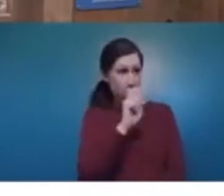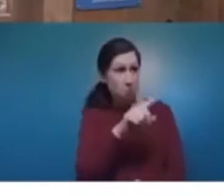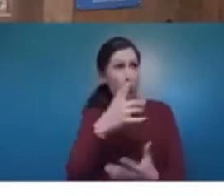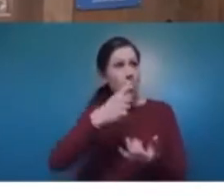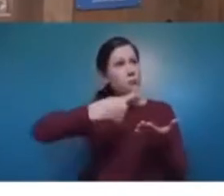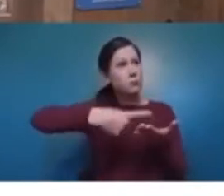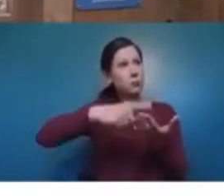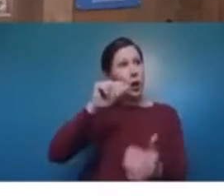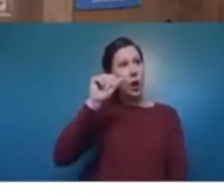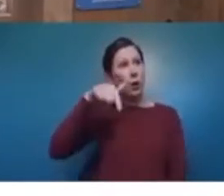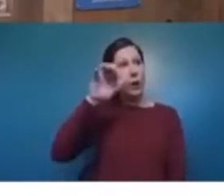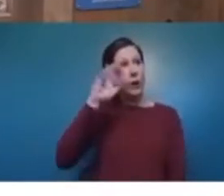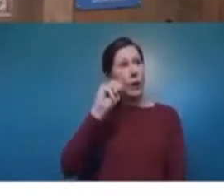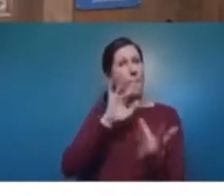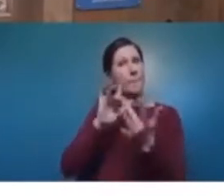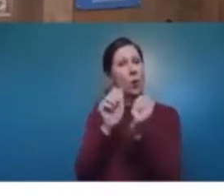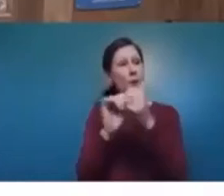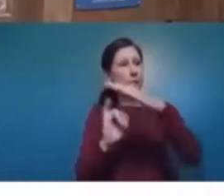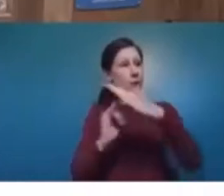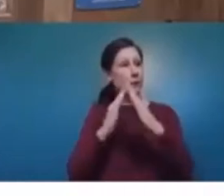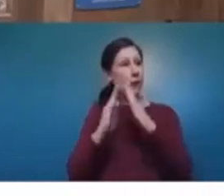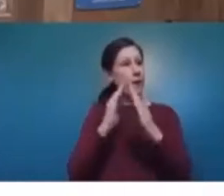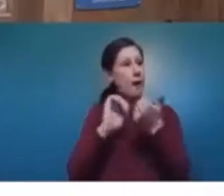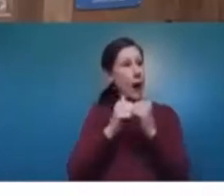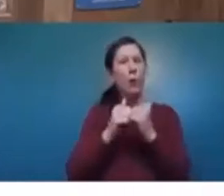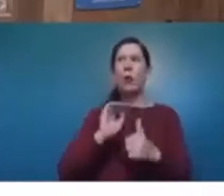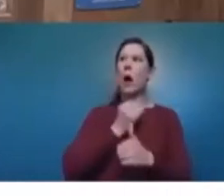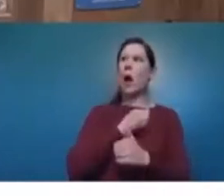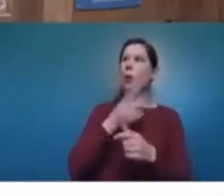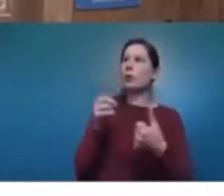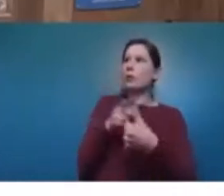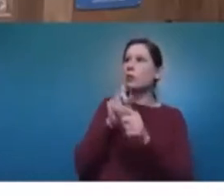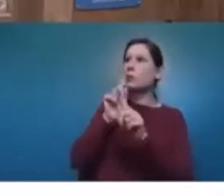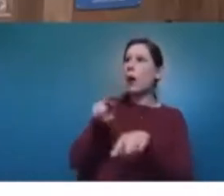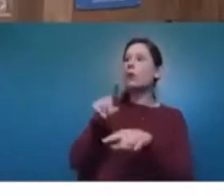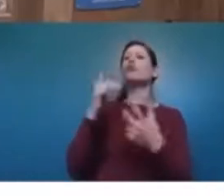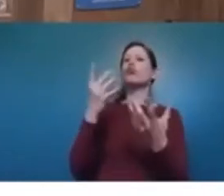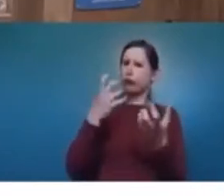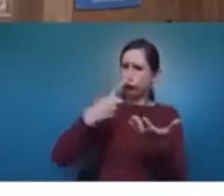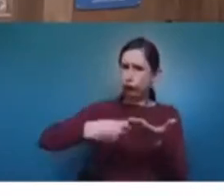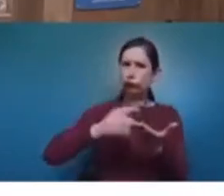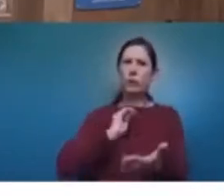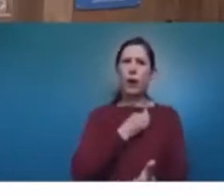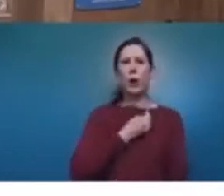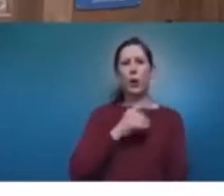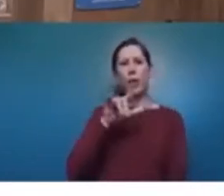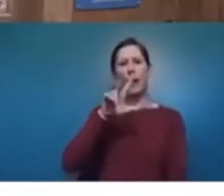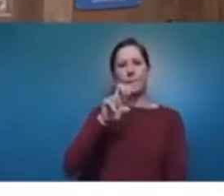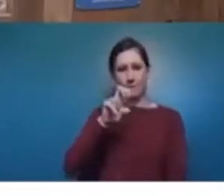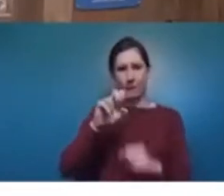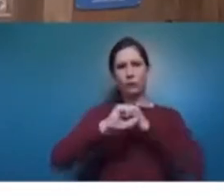about how the Aquarium connects with isolated communities, our immediate response was to talk about our livestream events or